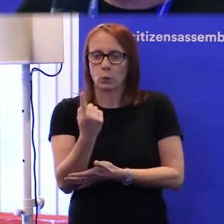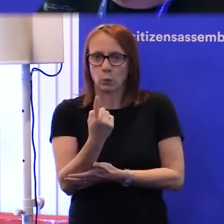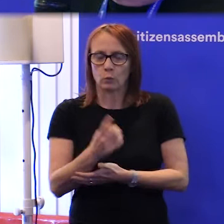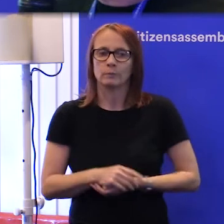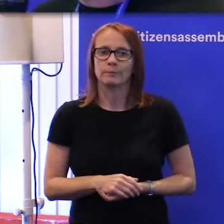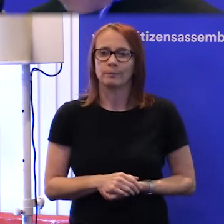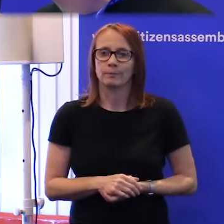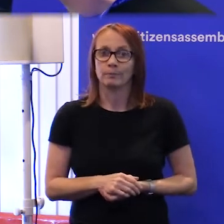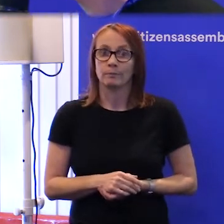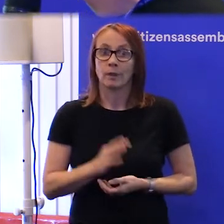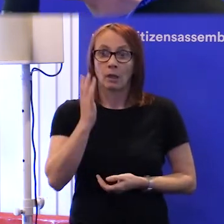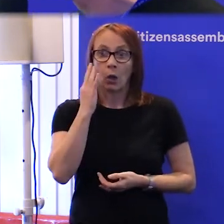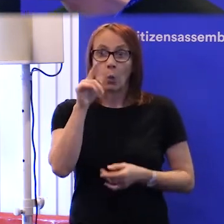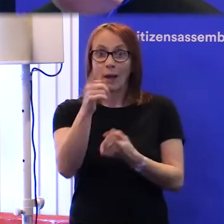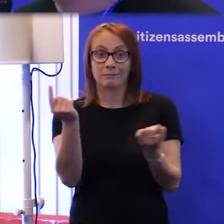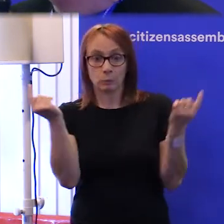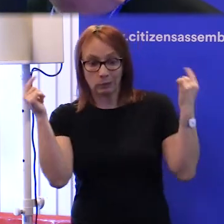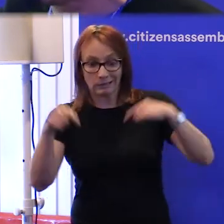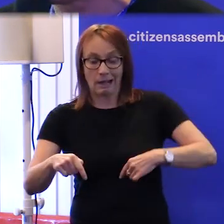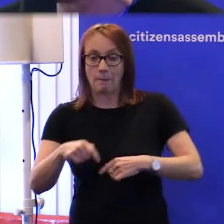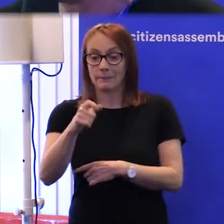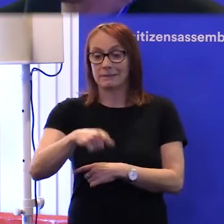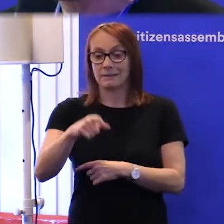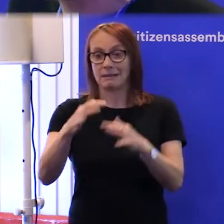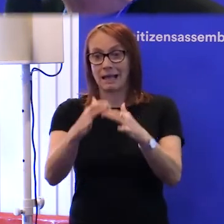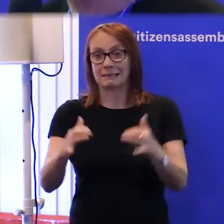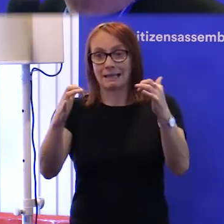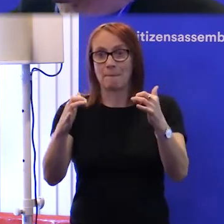like the citizens assembly where you've got much more deliberative approach and